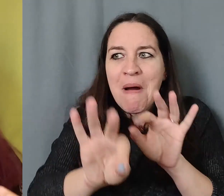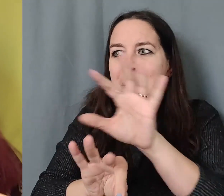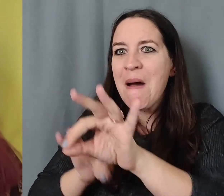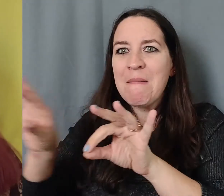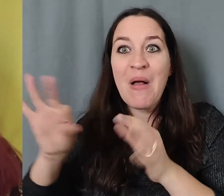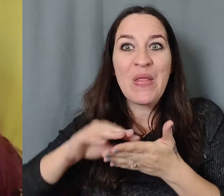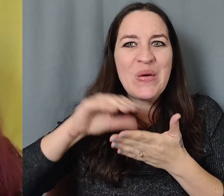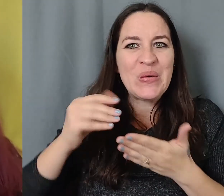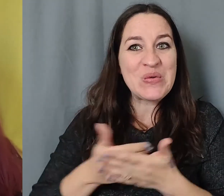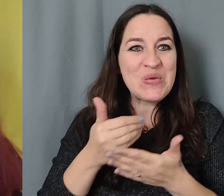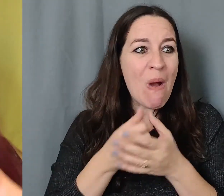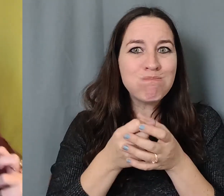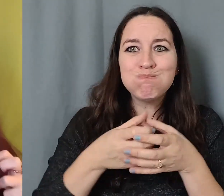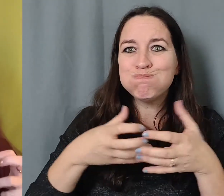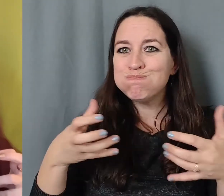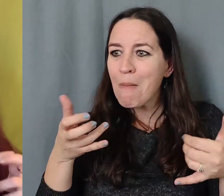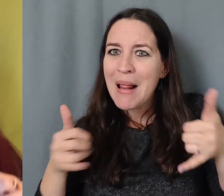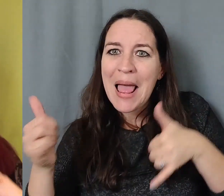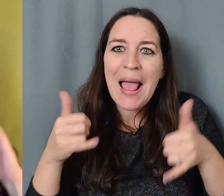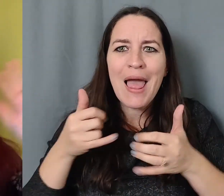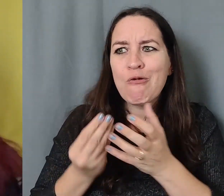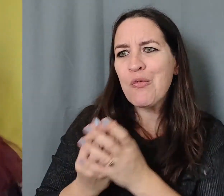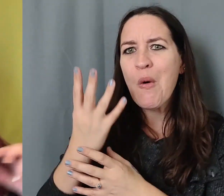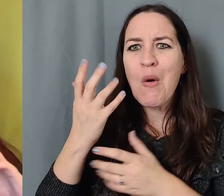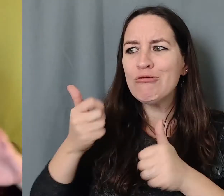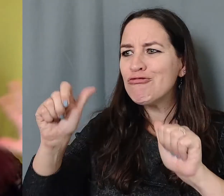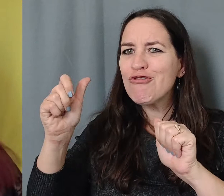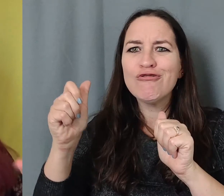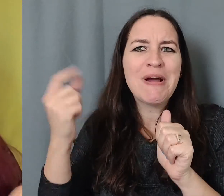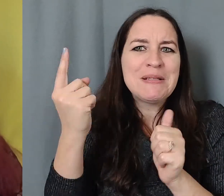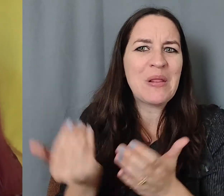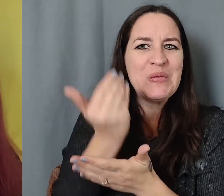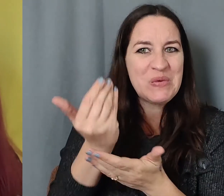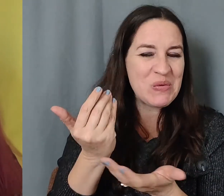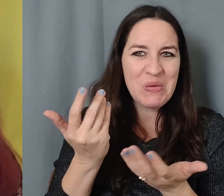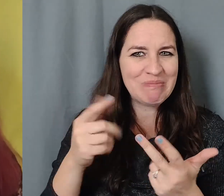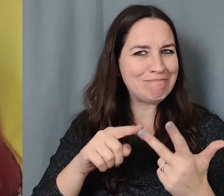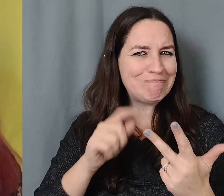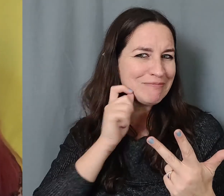to keep pushing. And that's really exciting. Once you've mastered something, you get to play with it. You get to push boundaries, you get to try things you never thought you would try